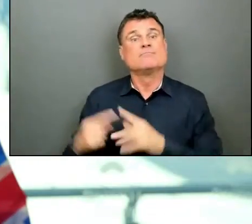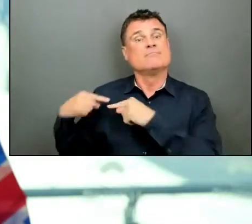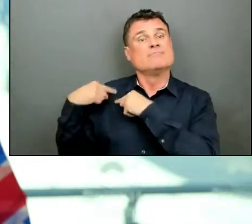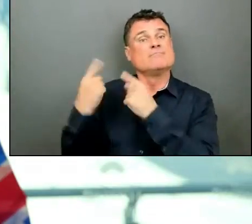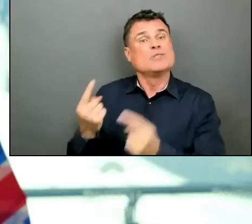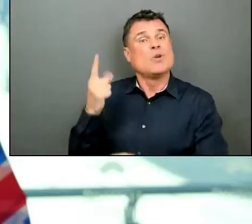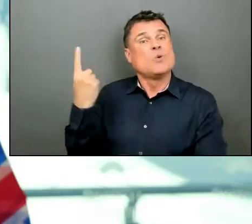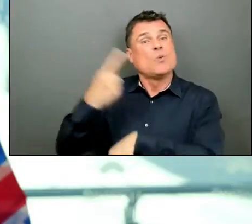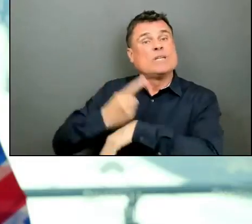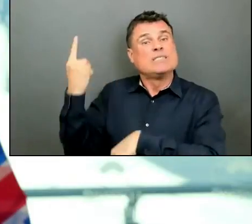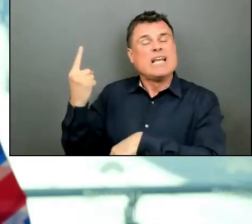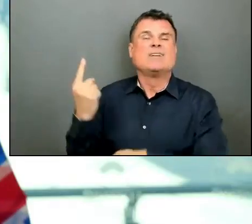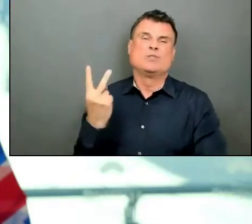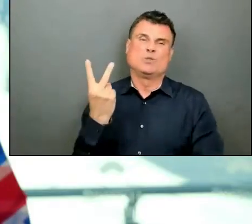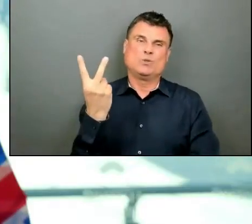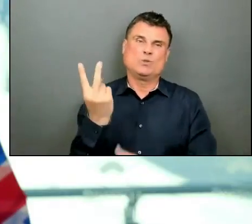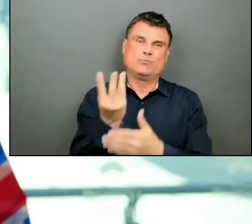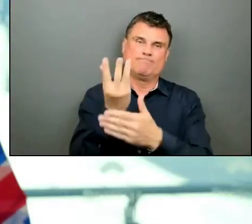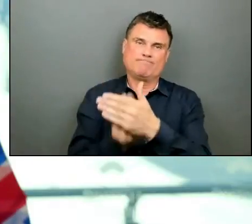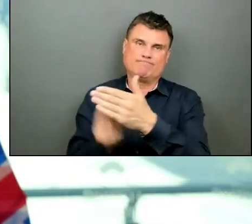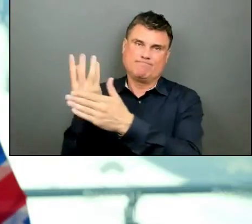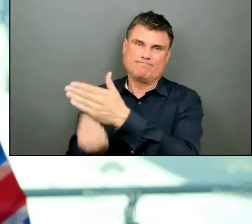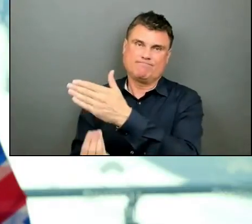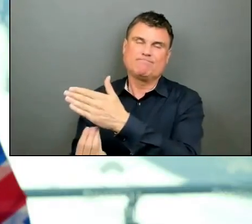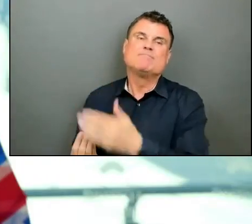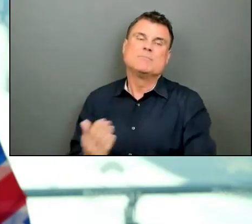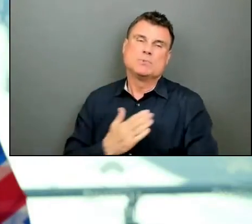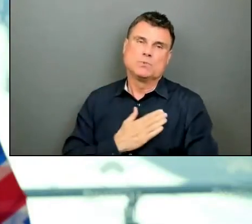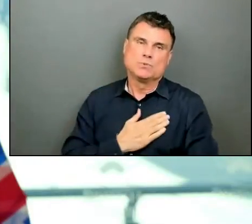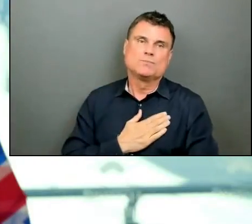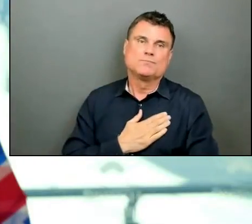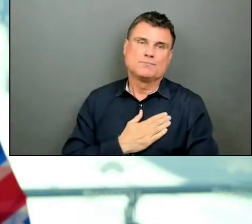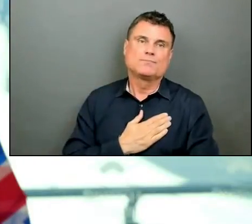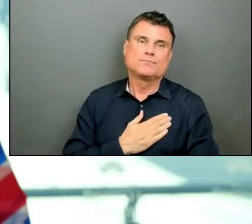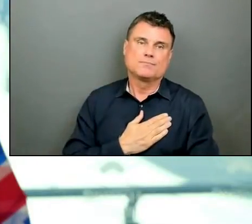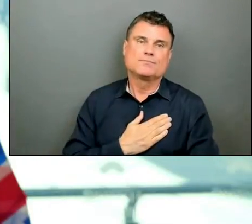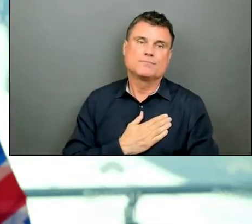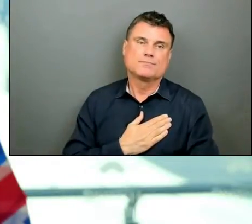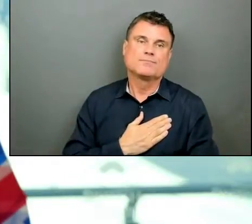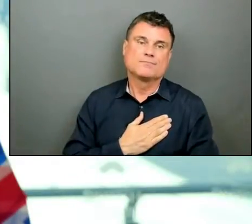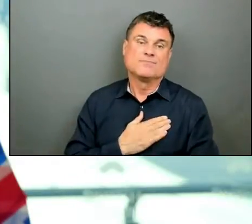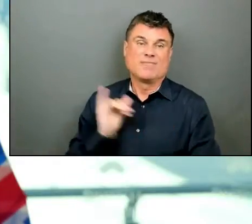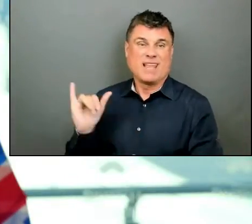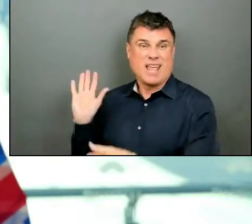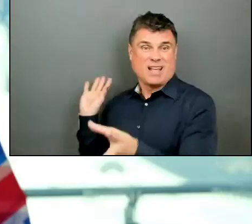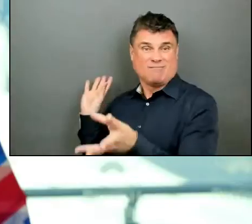have died from COVID-19 in British Columbia, bringing that total to 1